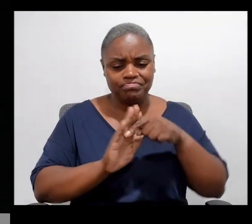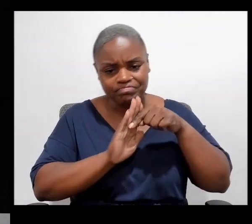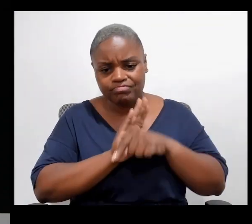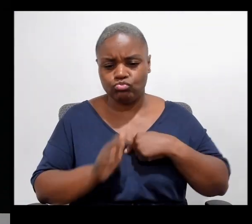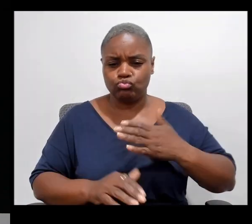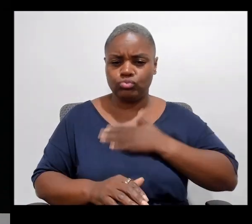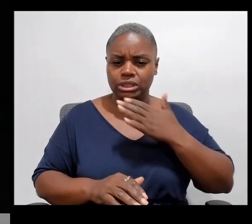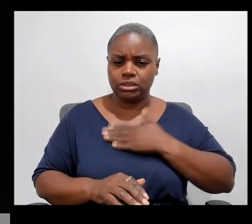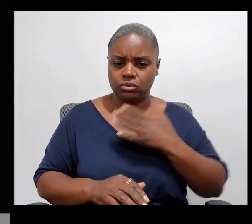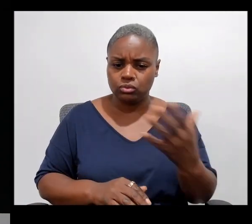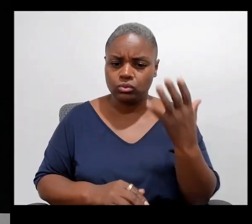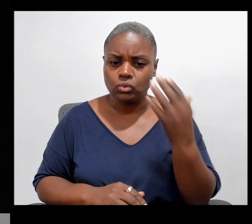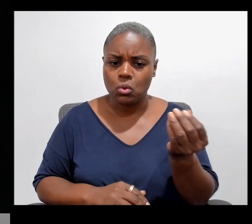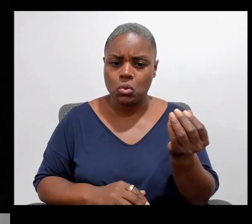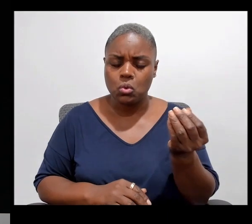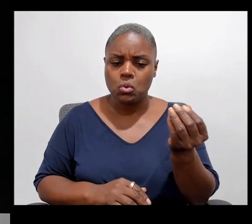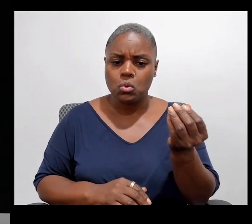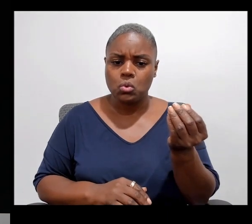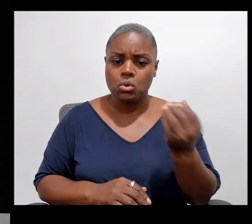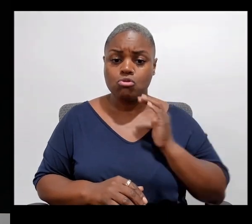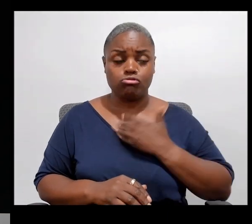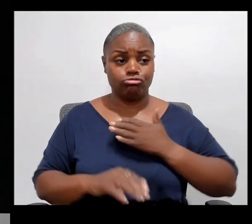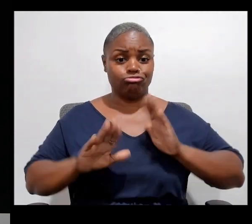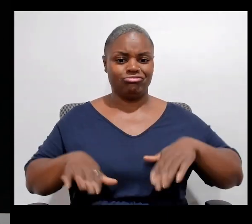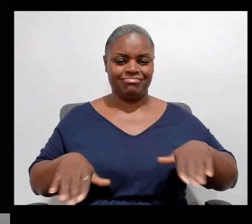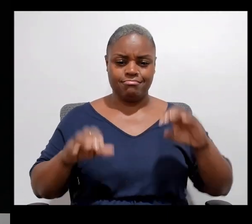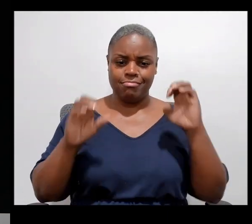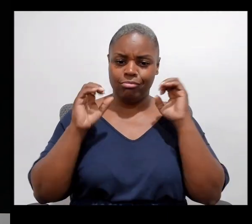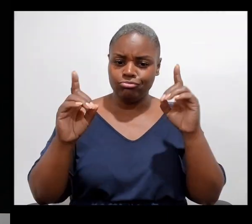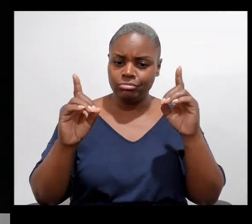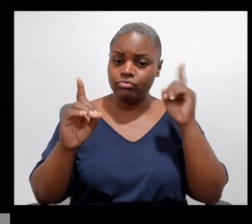to what length we were willing to go for our children's education